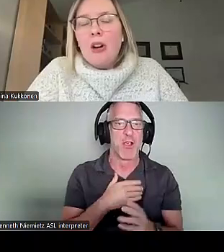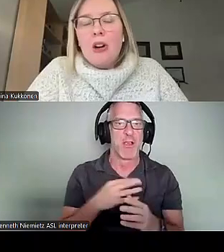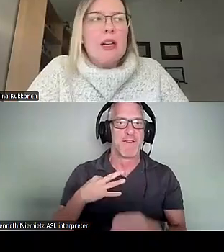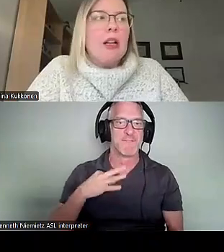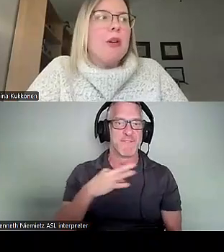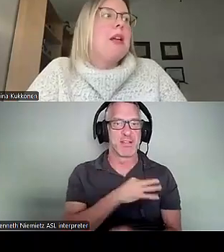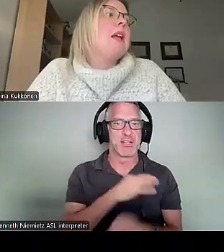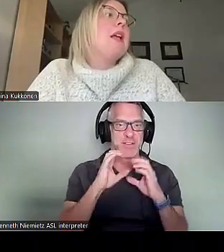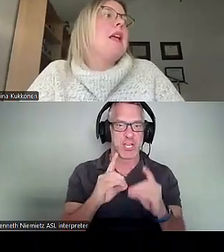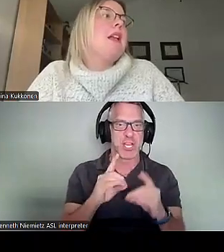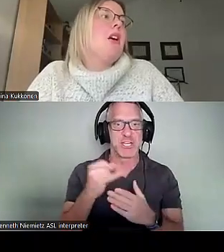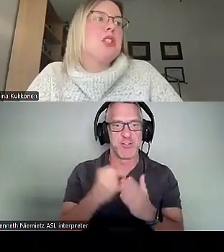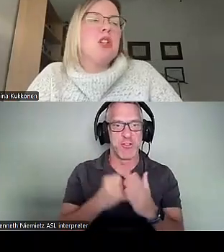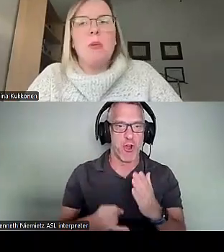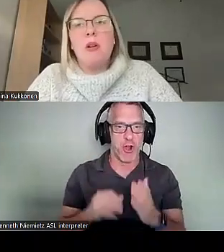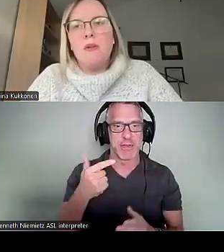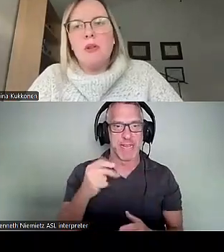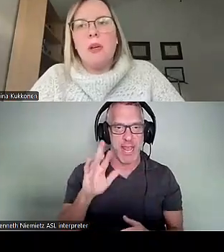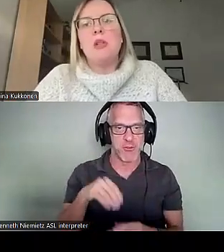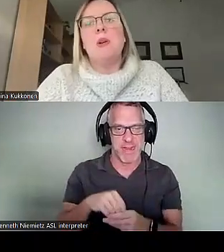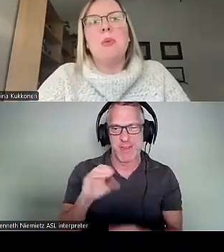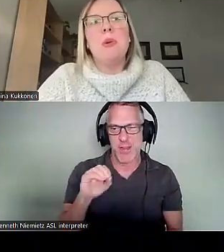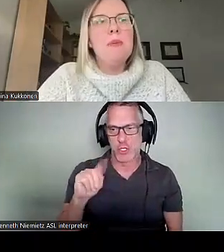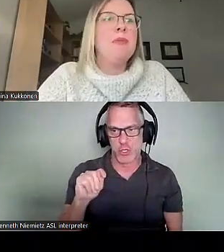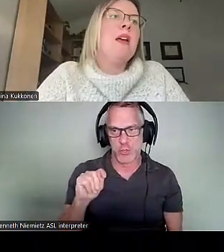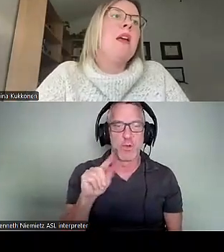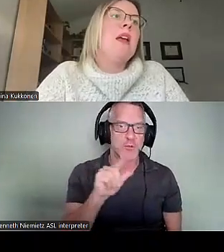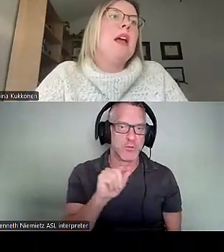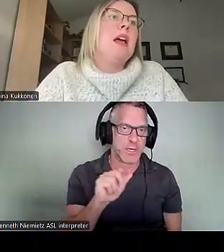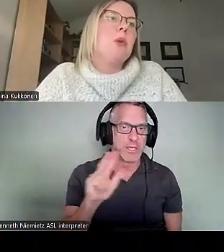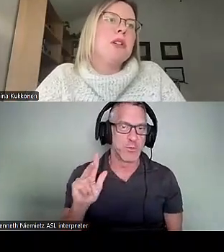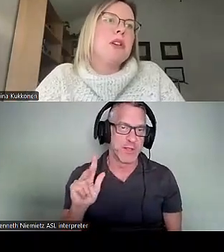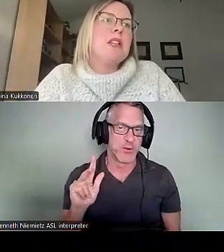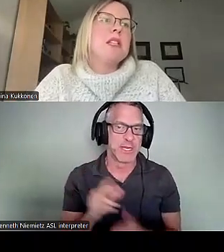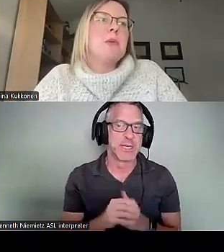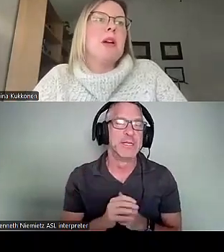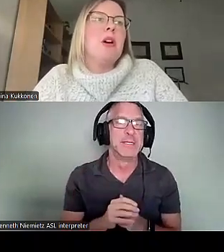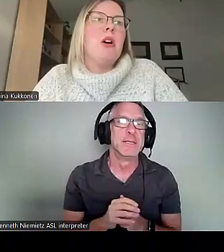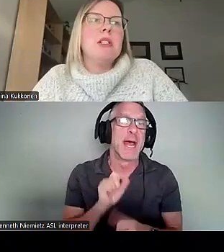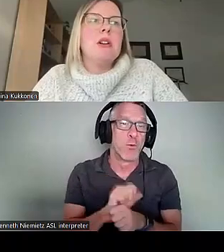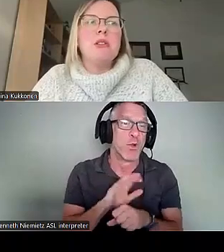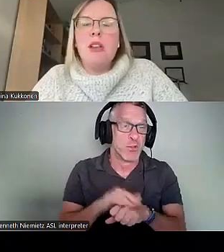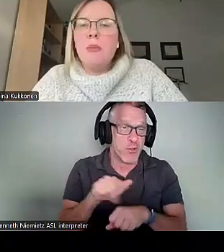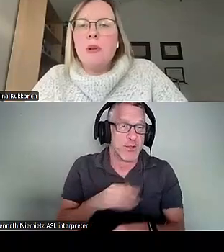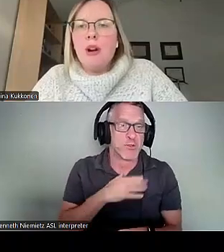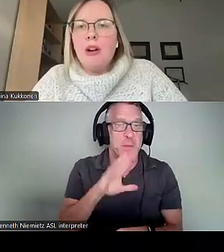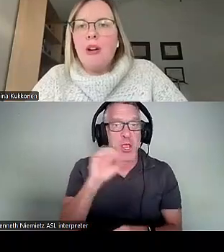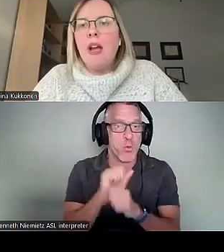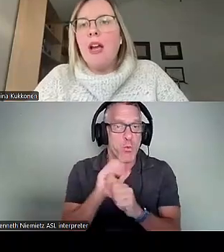the Art Gallery in October of 2023. And I worked on this with my colleague, Dr. Heather McGregor,